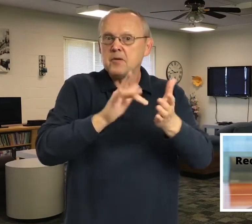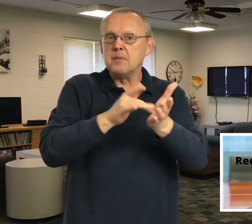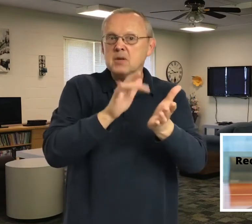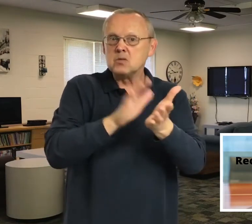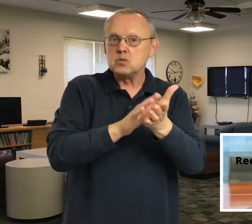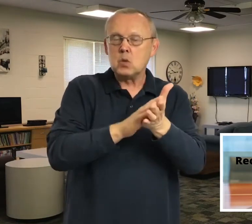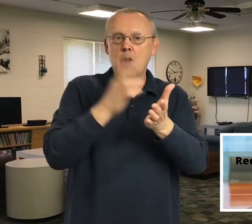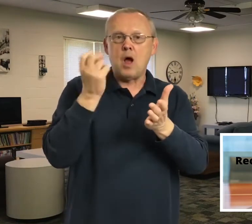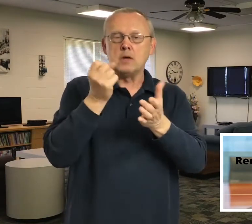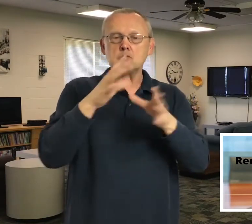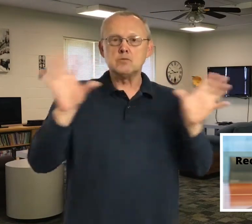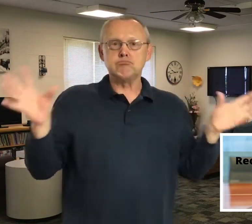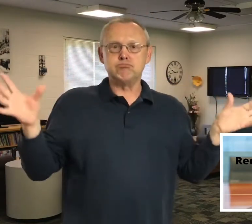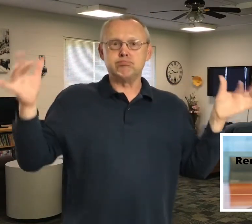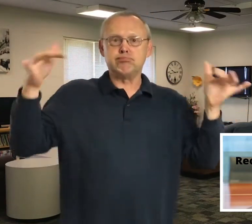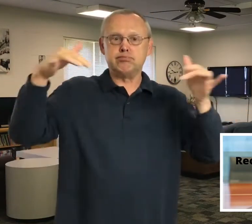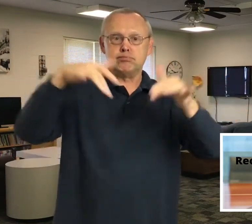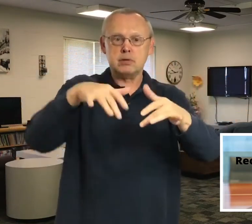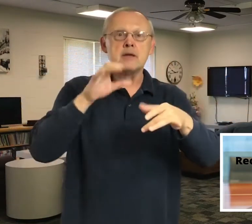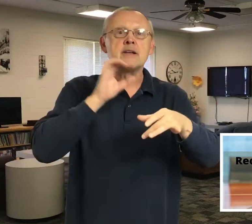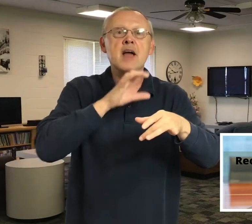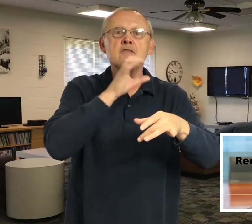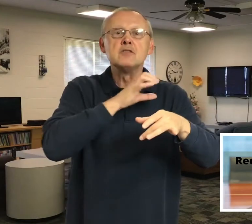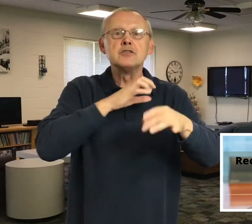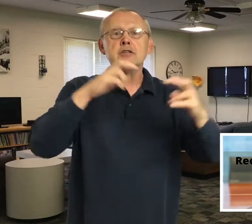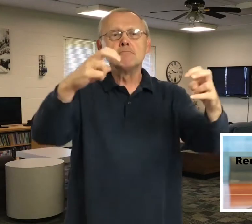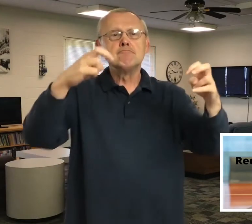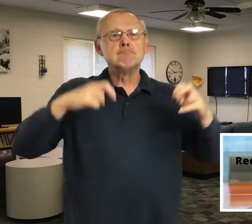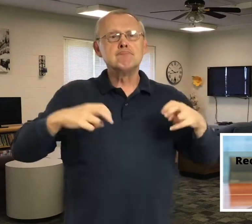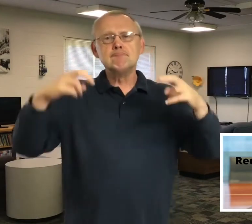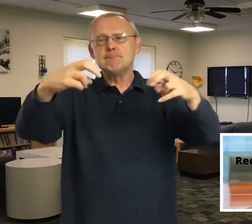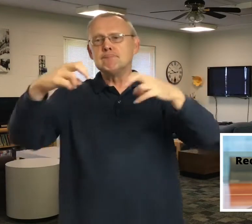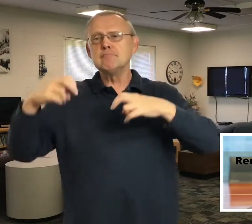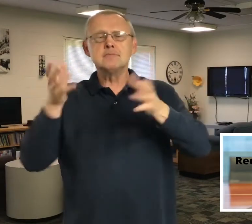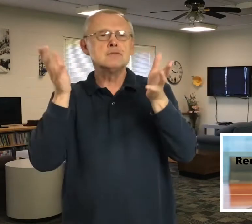Last year the elementary, middle school, and high school students